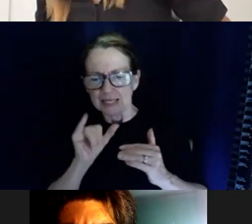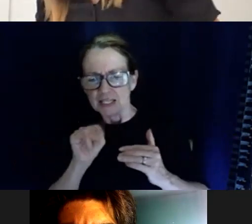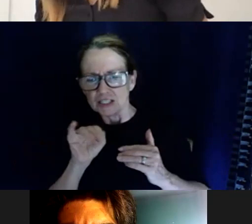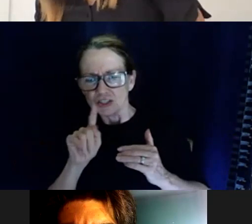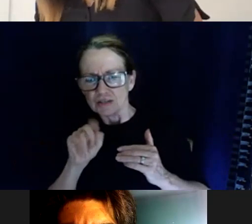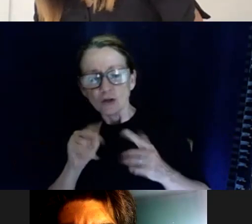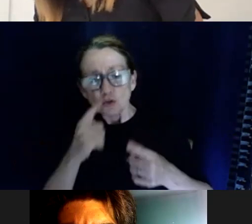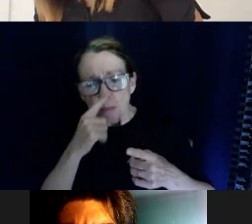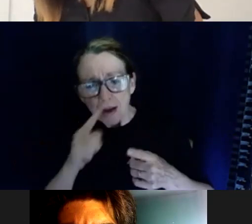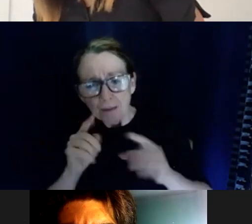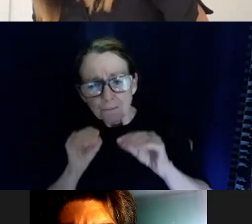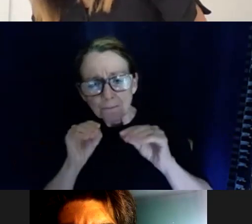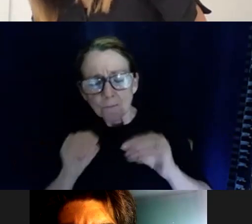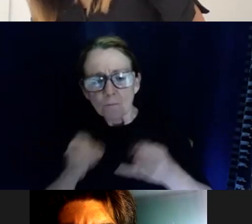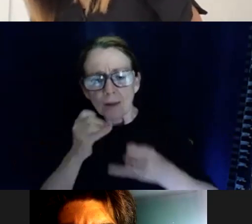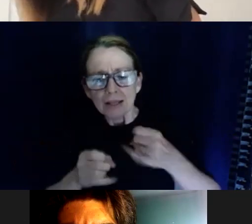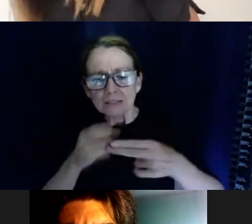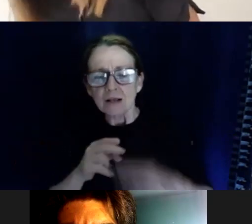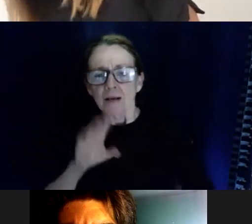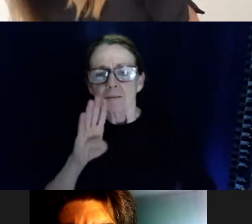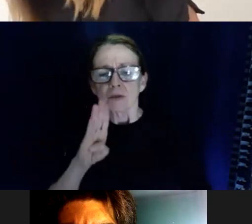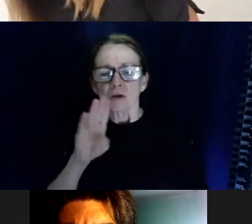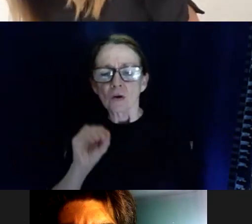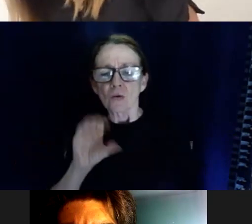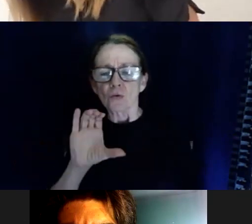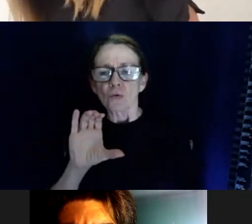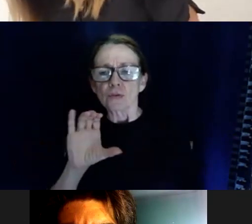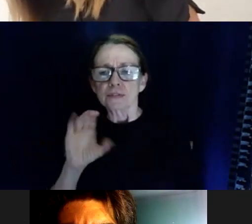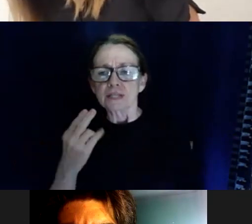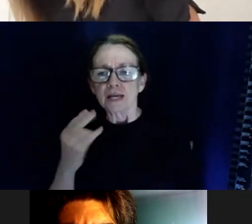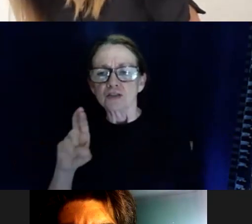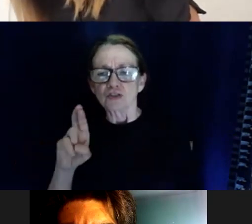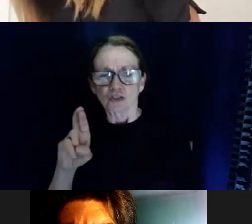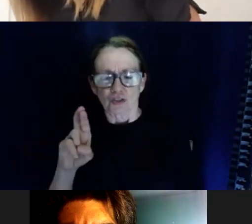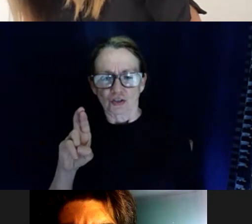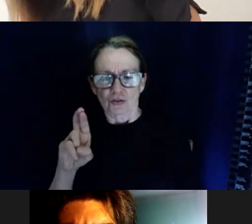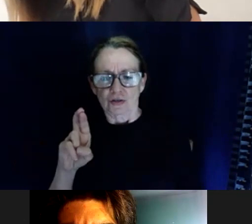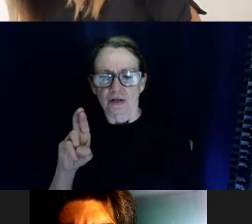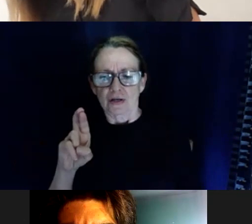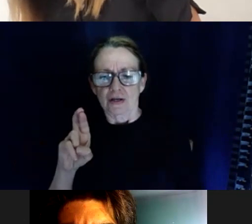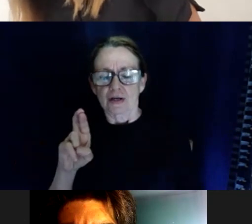THIS IS CARMEN. I JUST WANTED FOR THE MINUTES DURING THE INTRODUCTION THE ATTENDEES, THEY JUST HAVE MY NAME AND THEN THEY HAVE HEALTH EQUITY INITIATIVE.